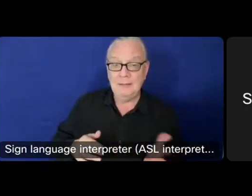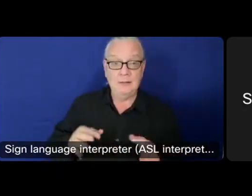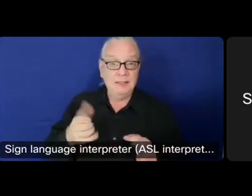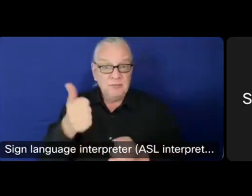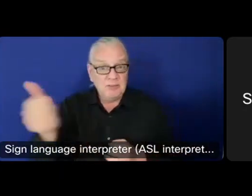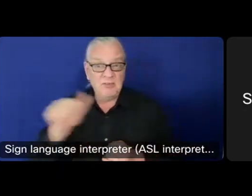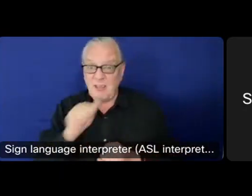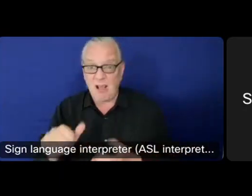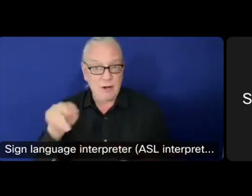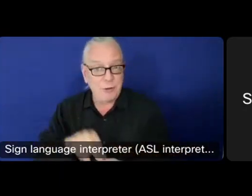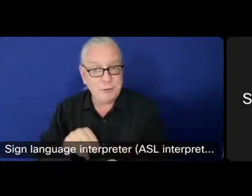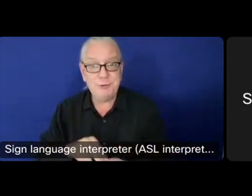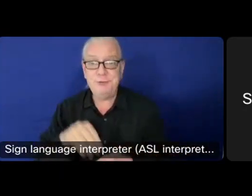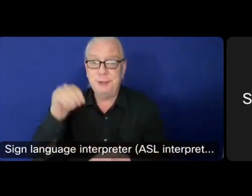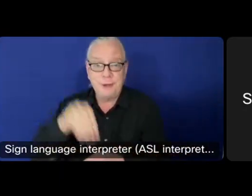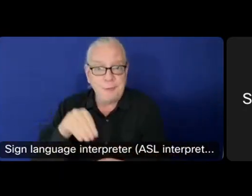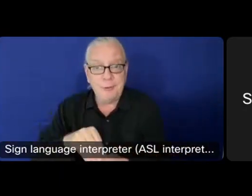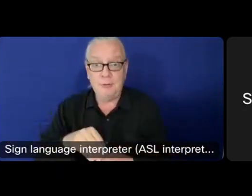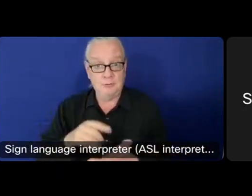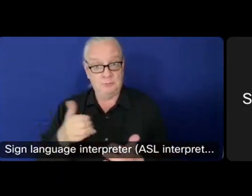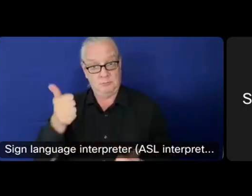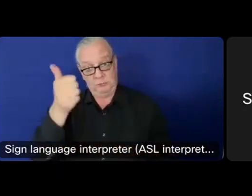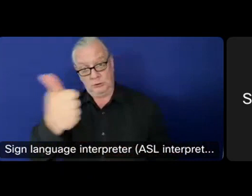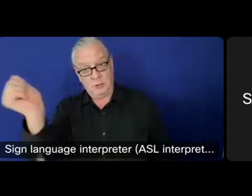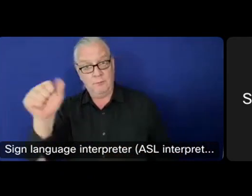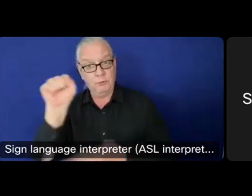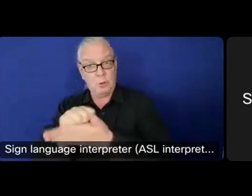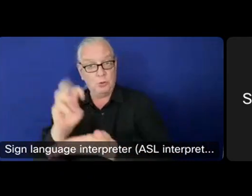clinician, as a social worker, as a peer navigator, as a peer